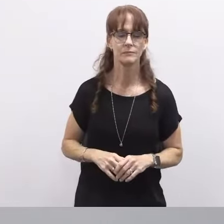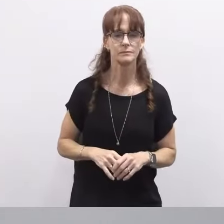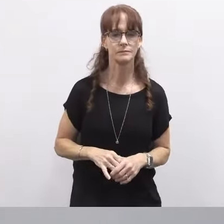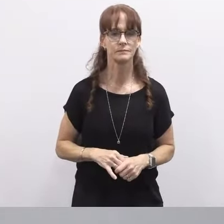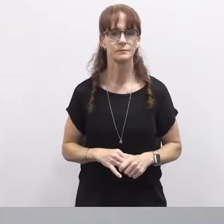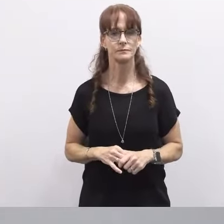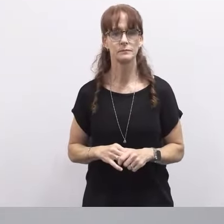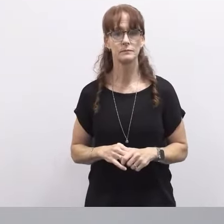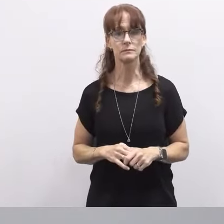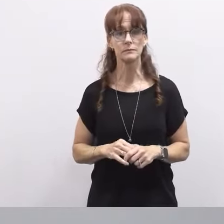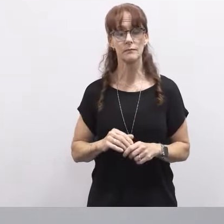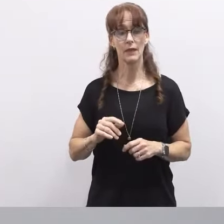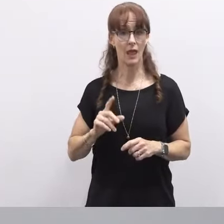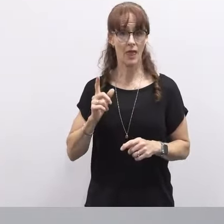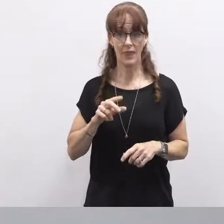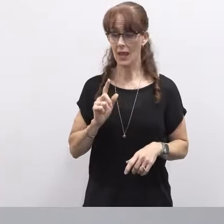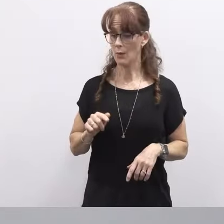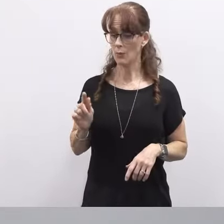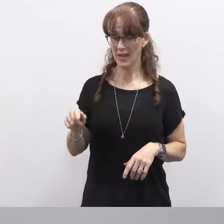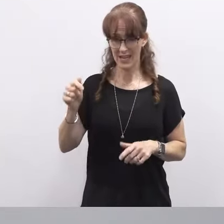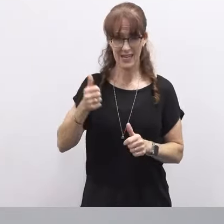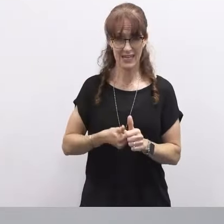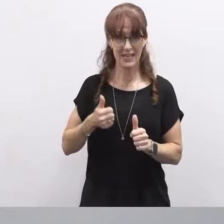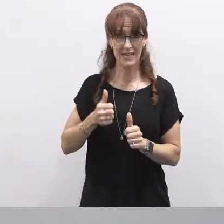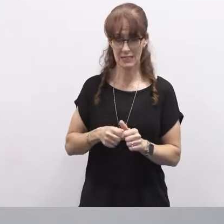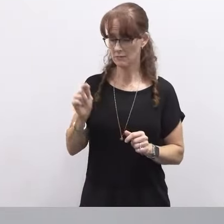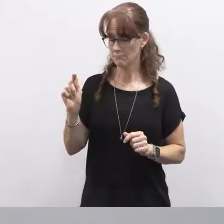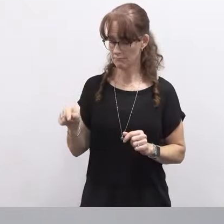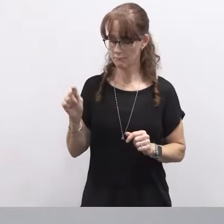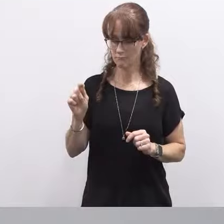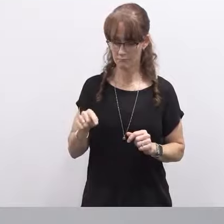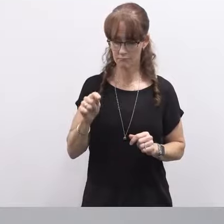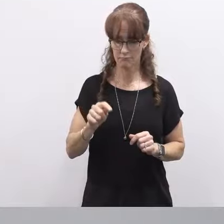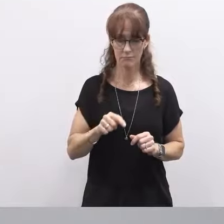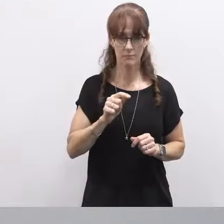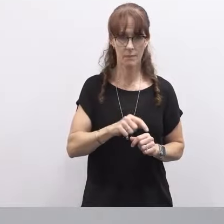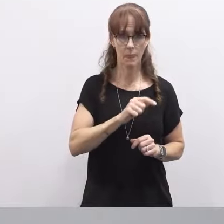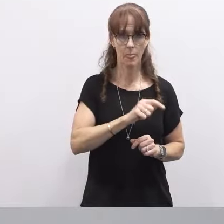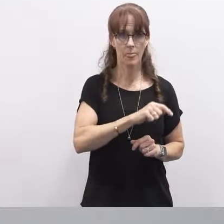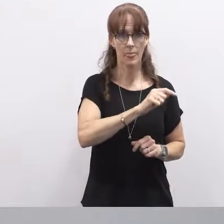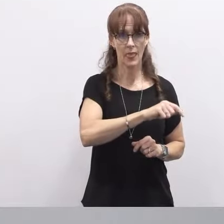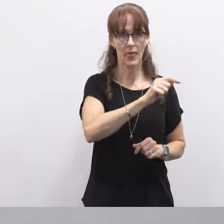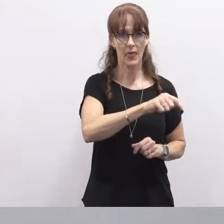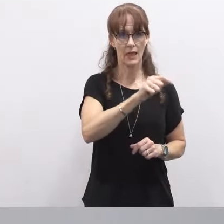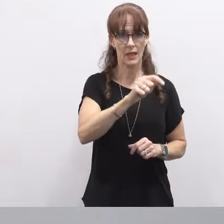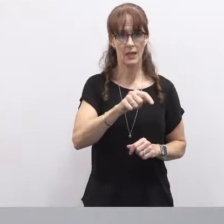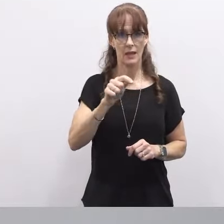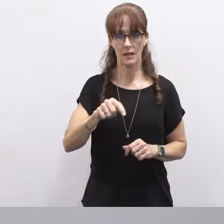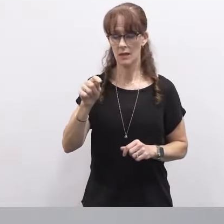And then I literally went around to each of the booths, if you will, for each of the high schools,